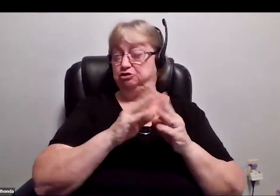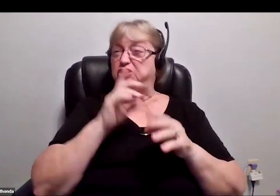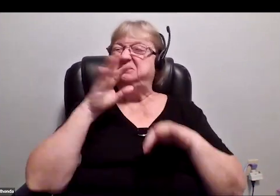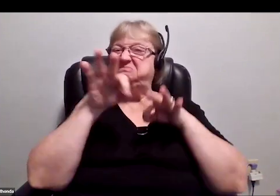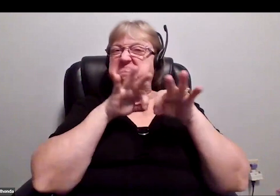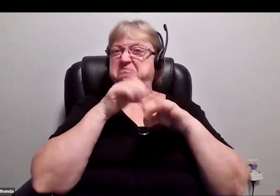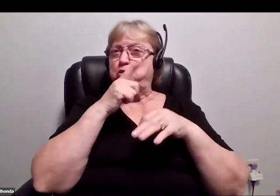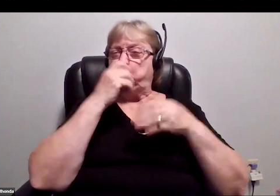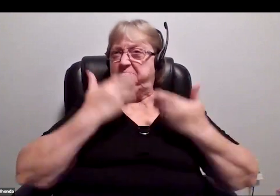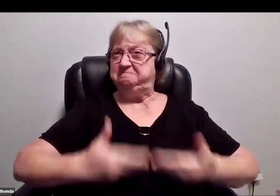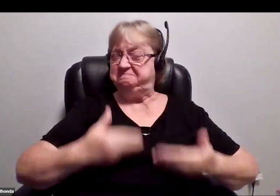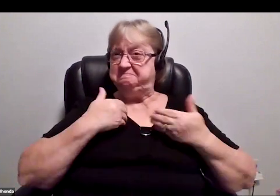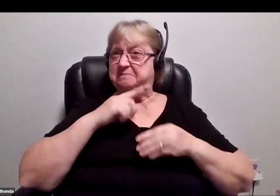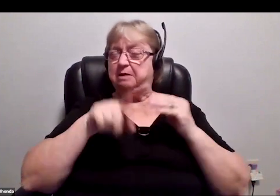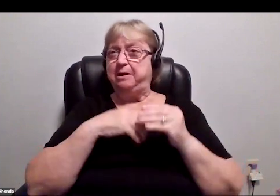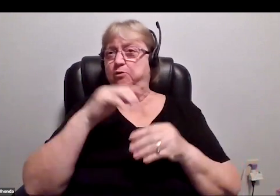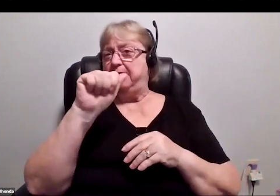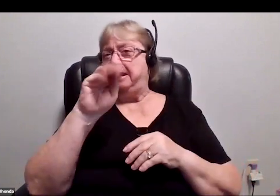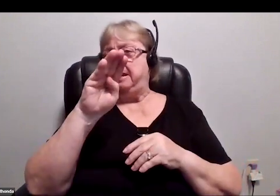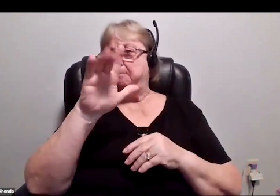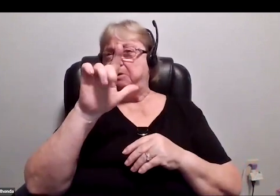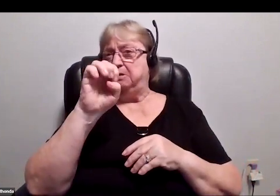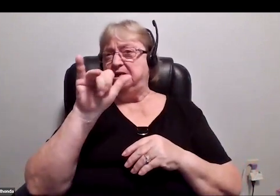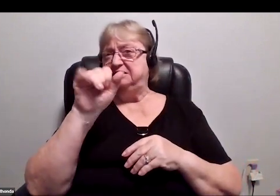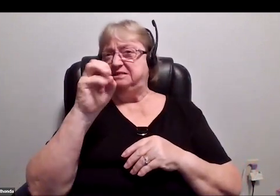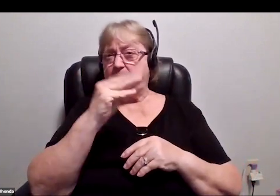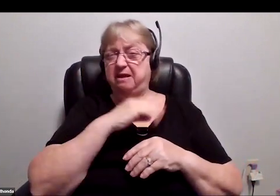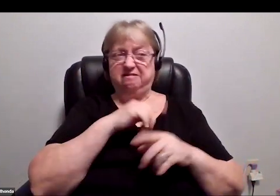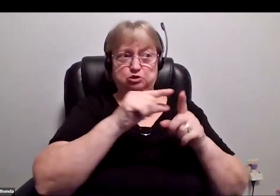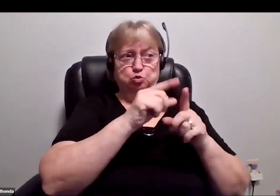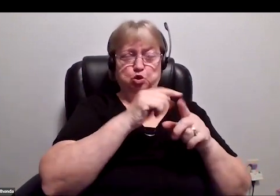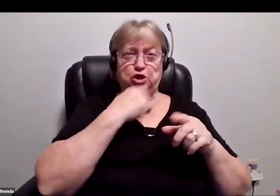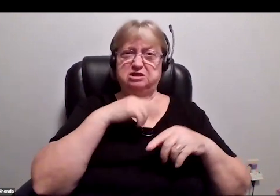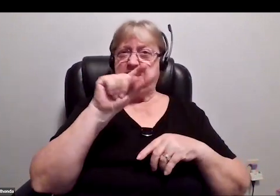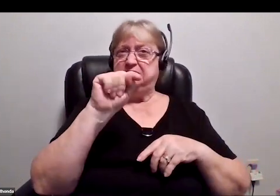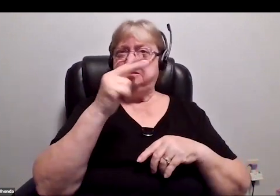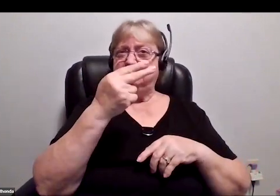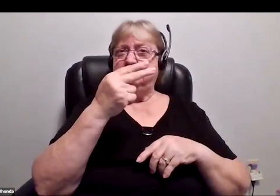and about ableism and this word that I've coined technoableism. I'm going to tell you about how our stories suck,